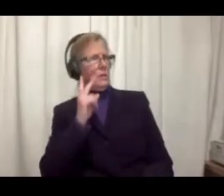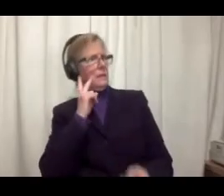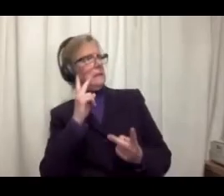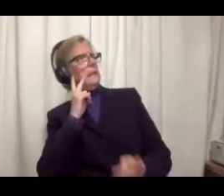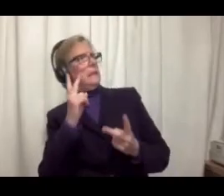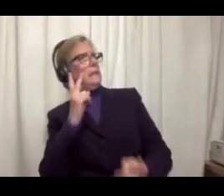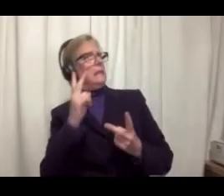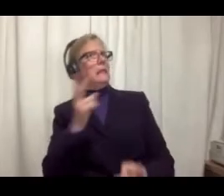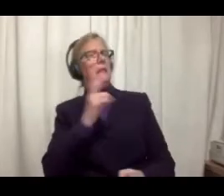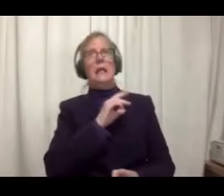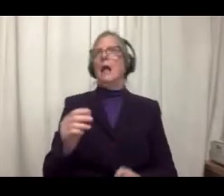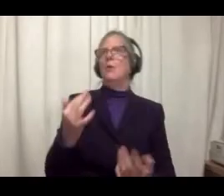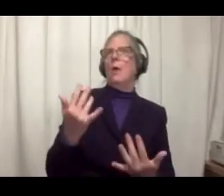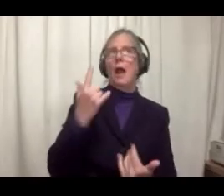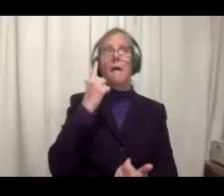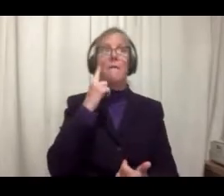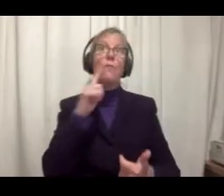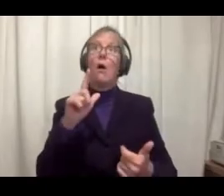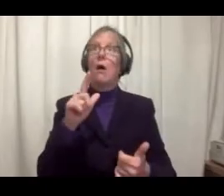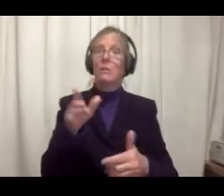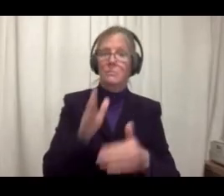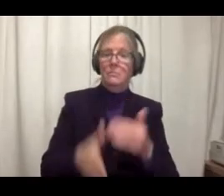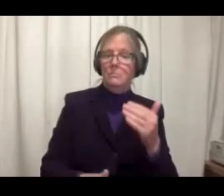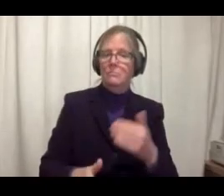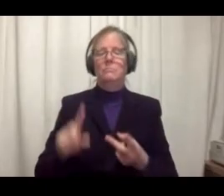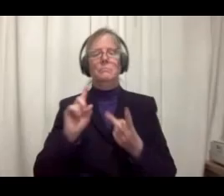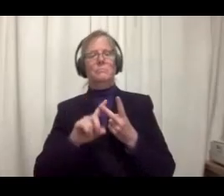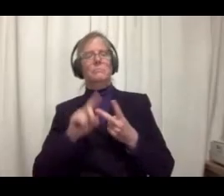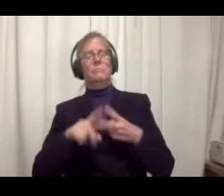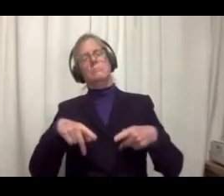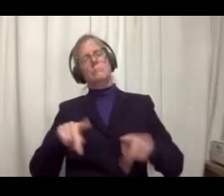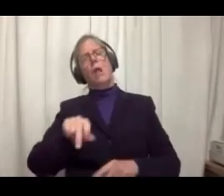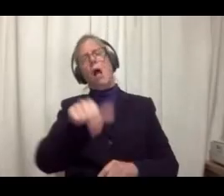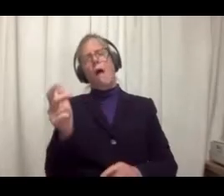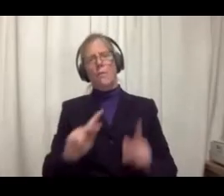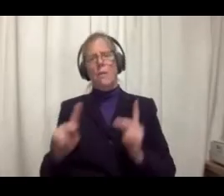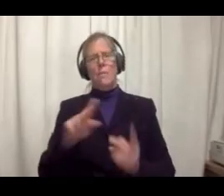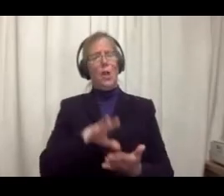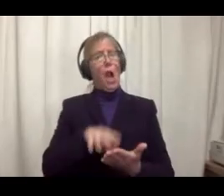Second, it allows others to learn from you while your project is still active,